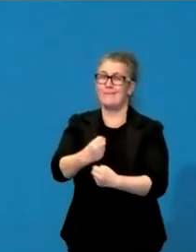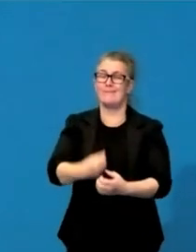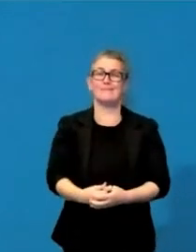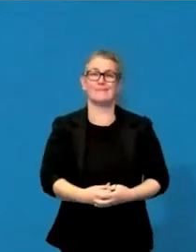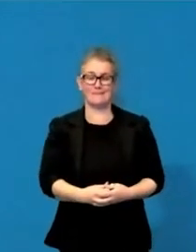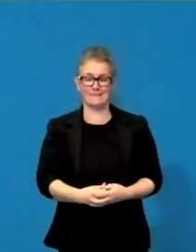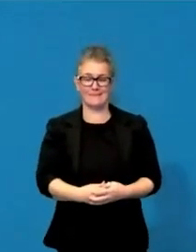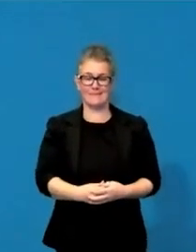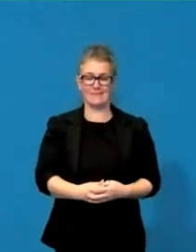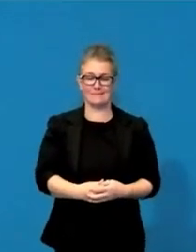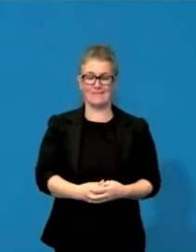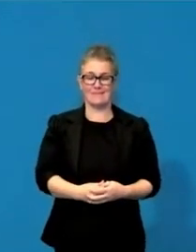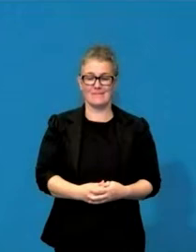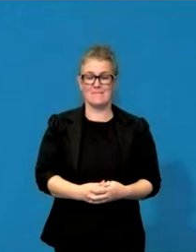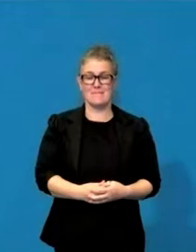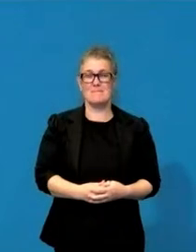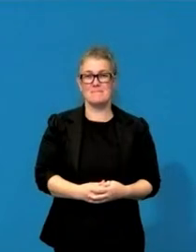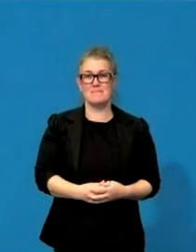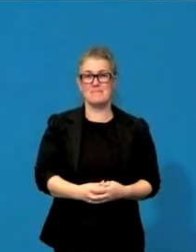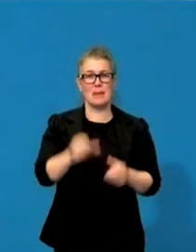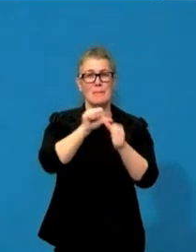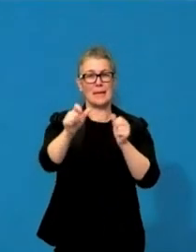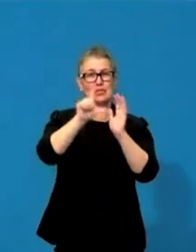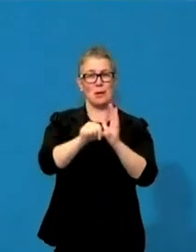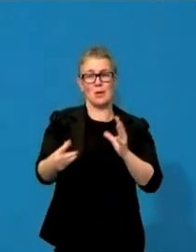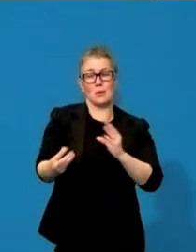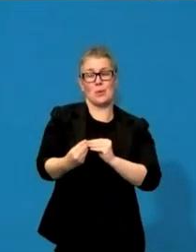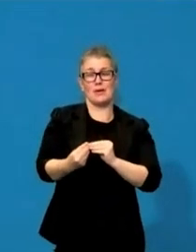moments you get with him. MS TARRAGO: Yeah. So make you feel real proud, hey?